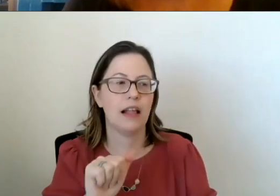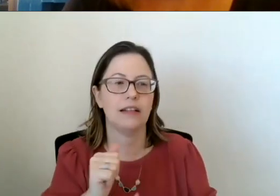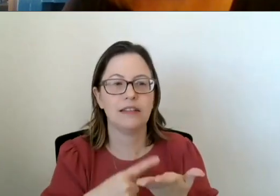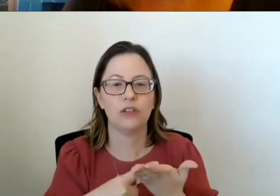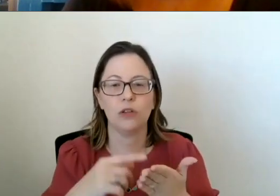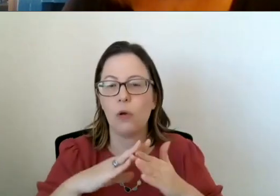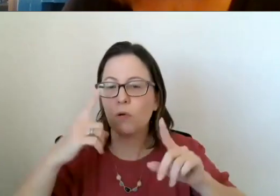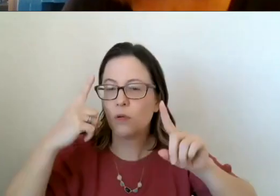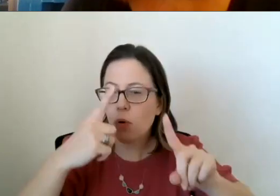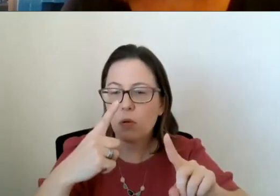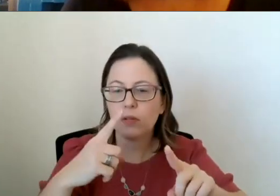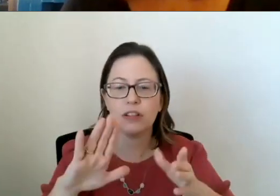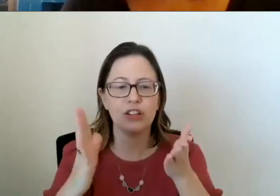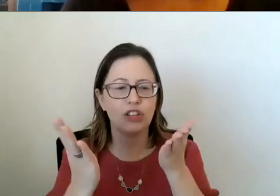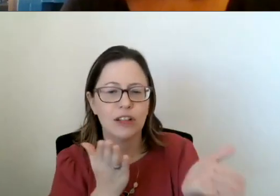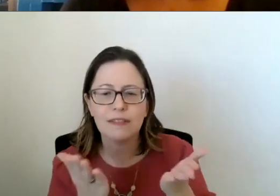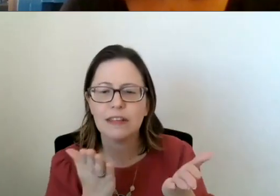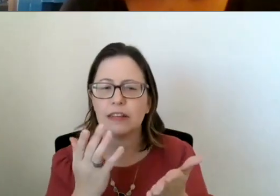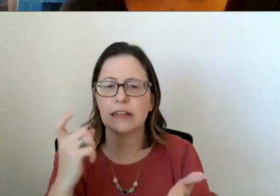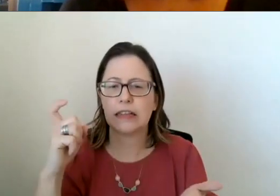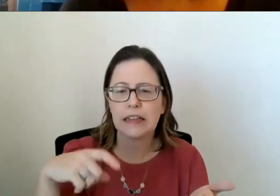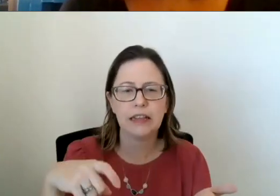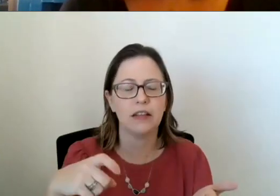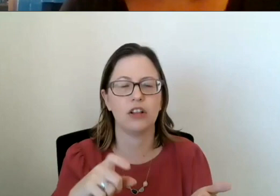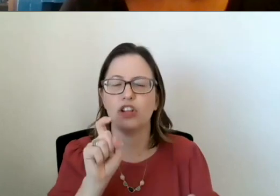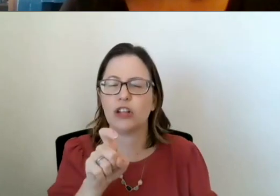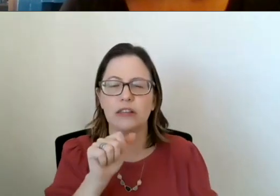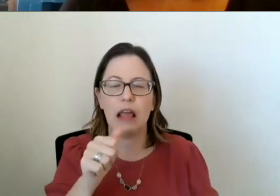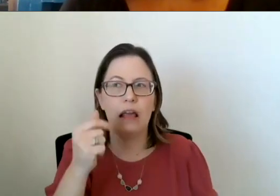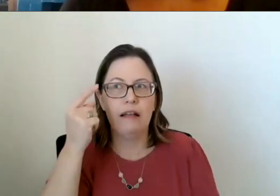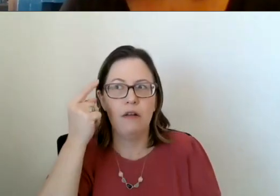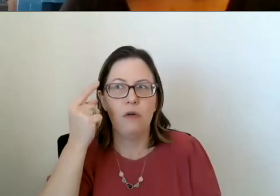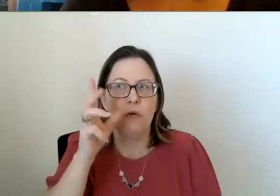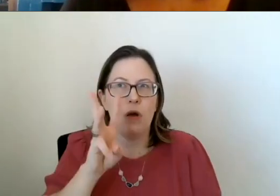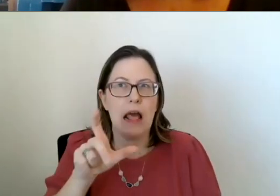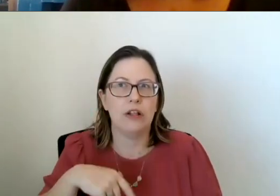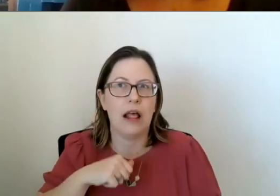discussion during the meeting. Any discussion about goals and services,